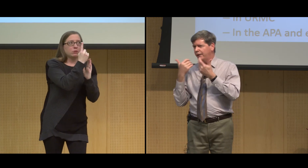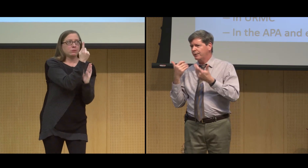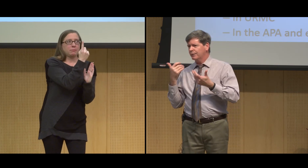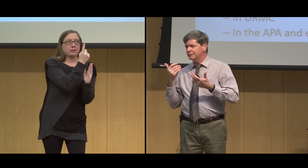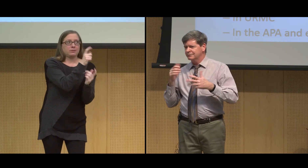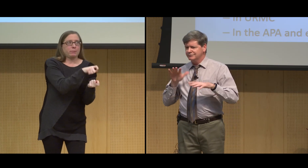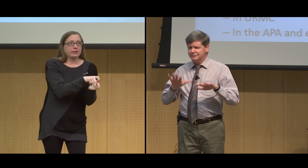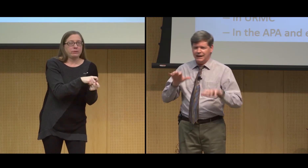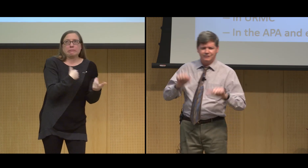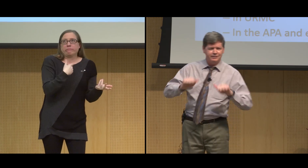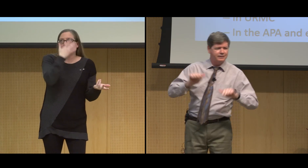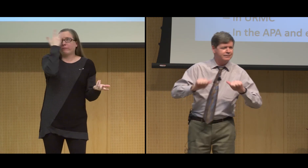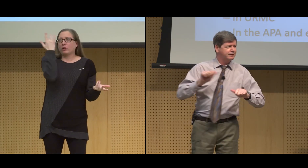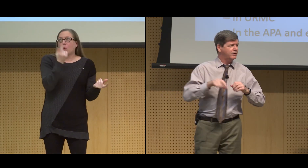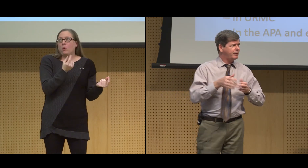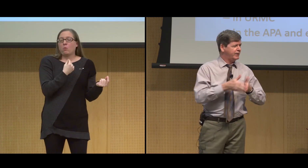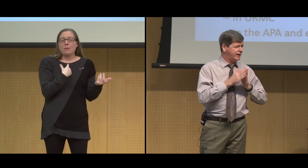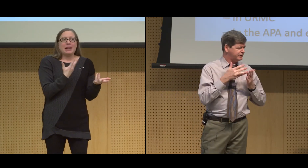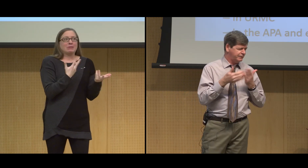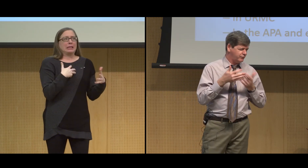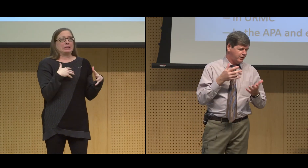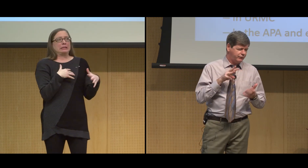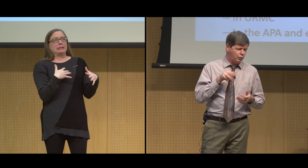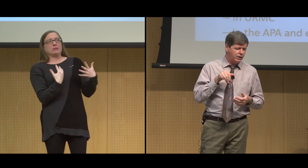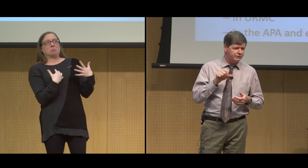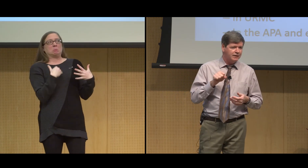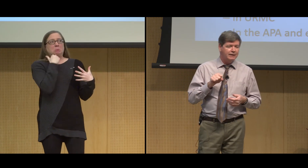or hesitant about asking for whatever it was,